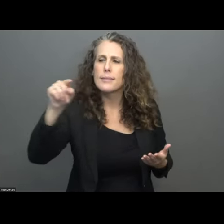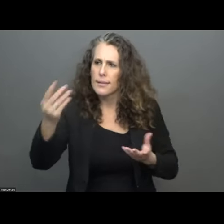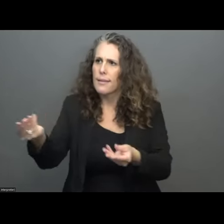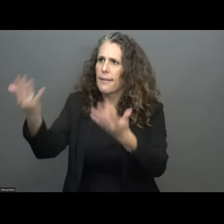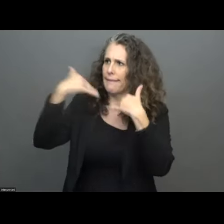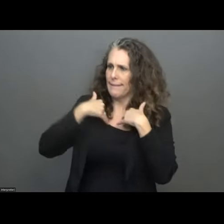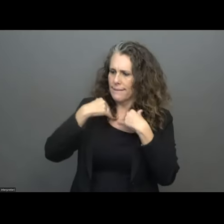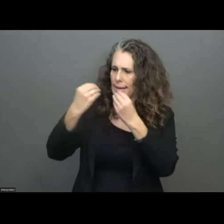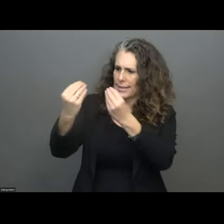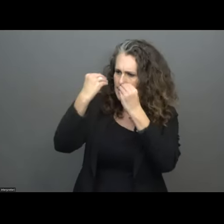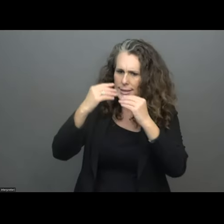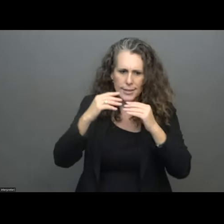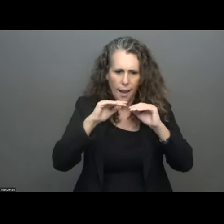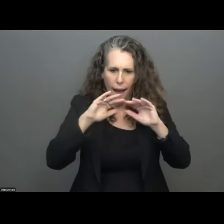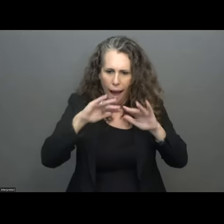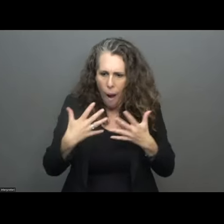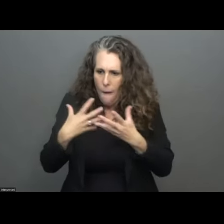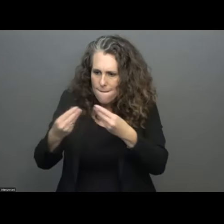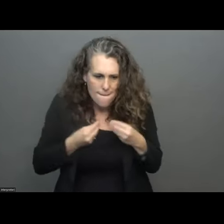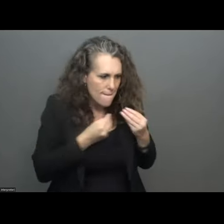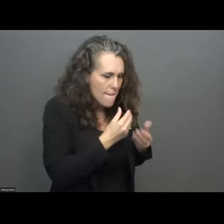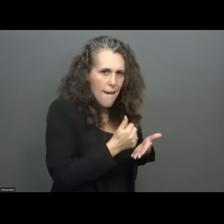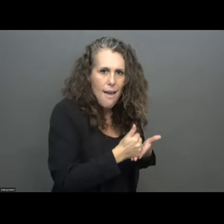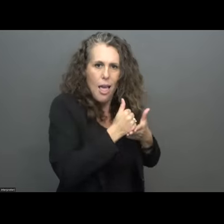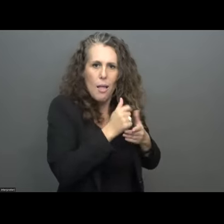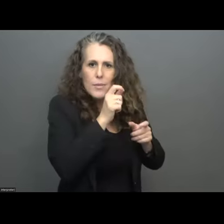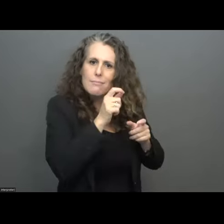the employability. 14:03:47 I am an Indian female would show